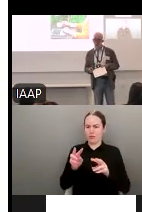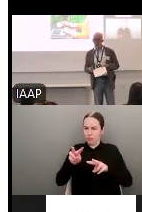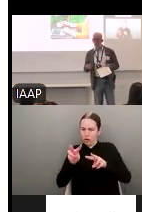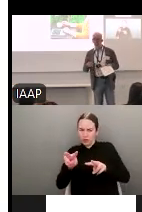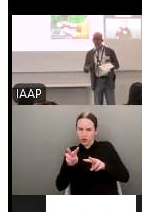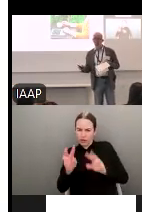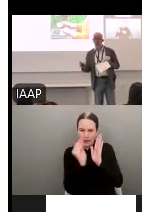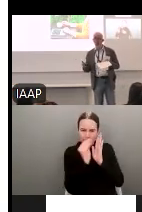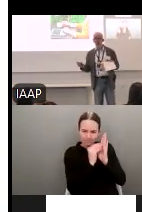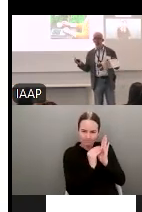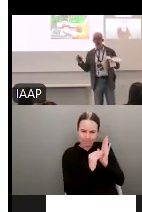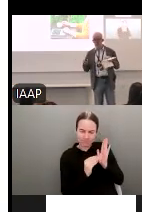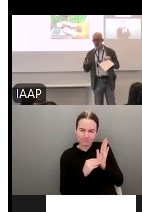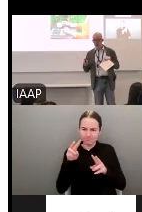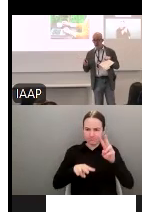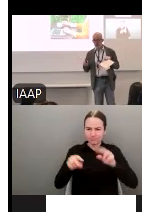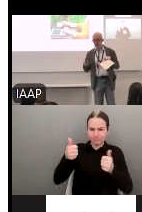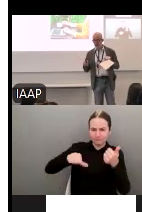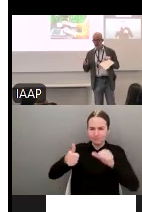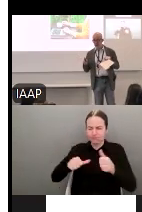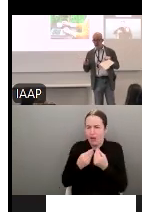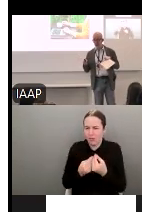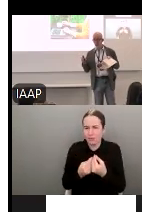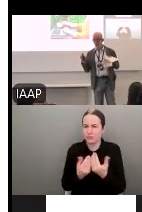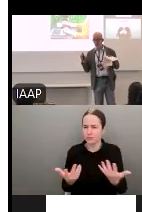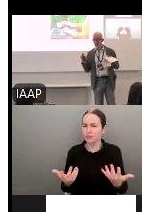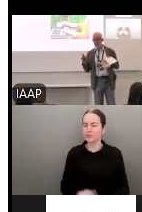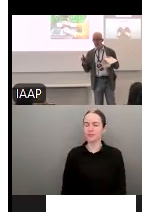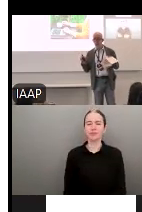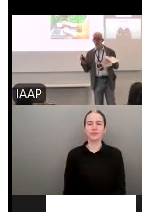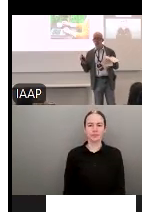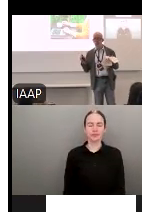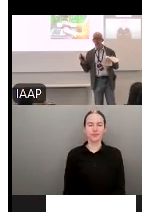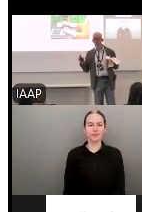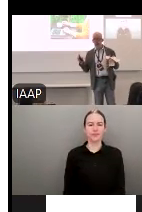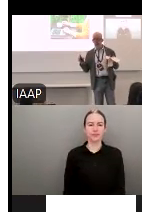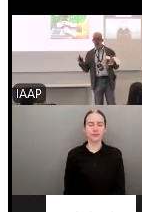by different way. So, this collection is so it's, it is publication.